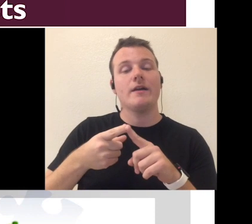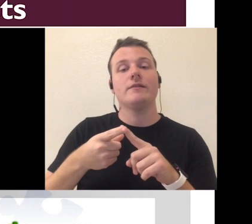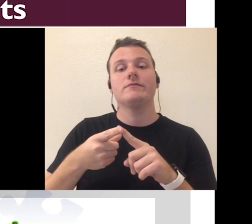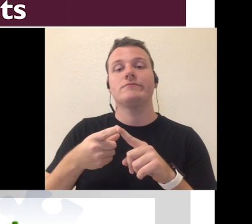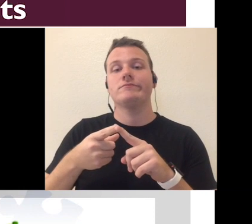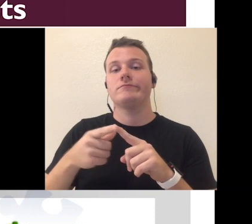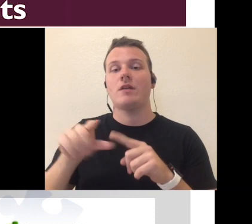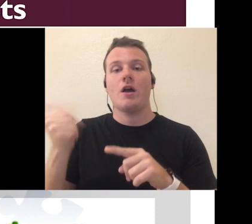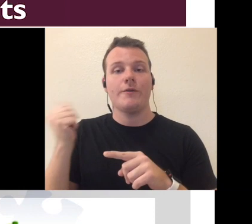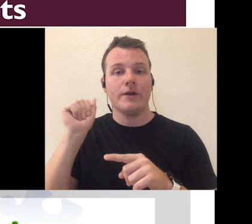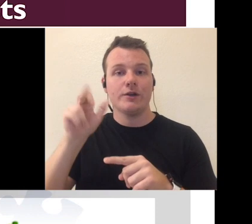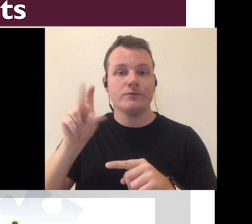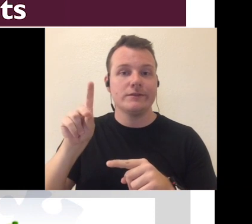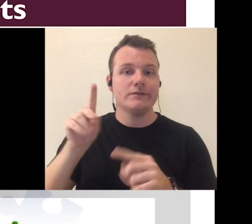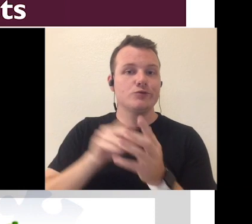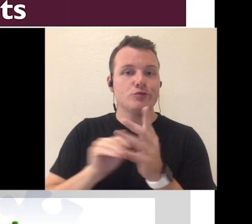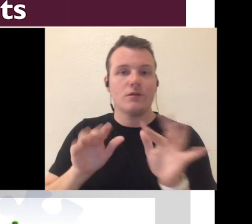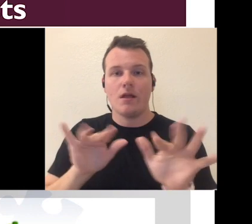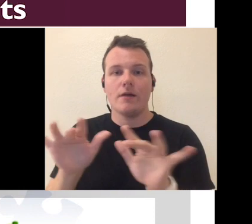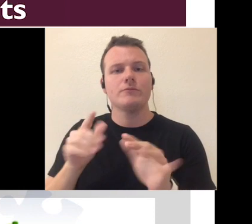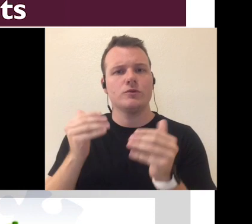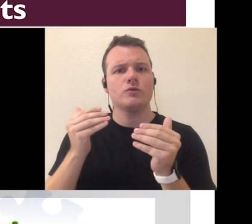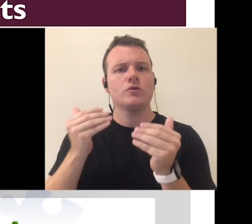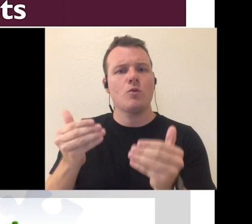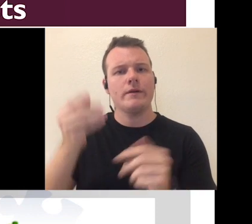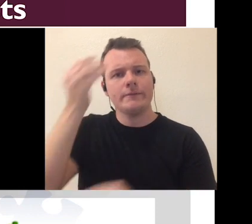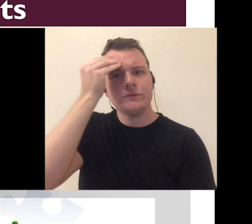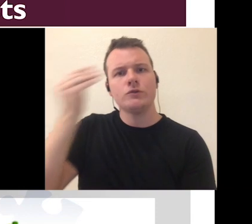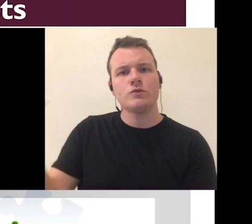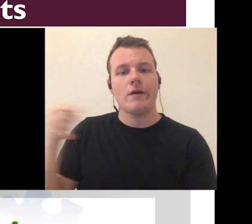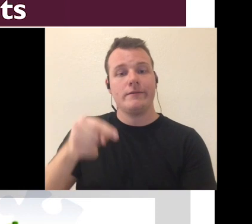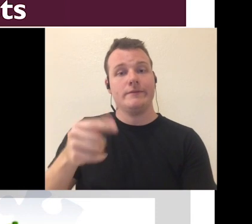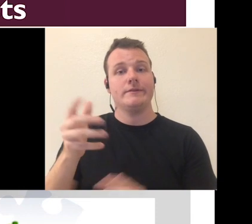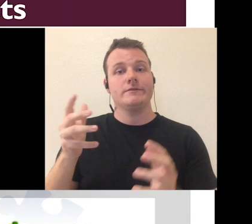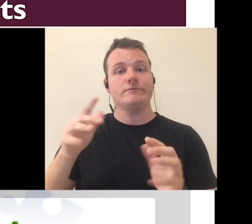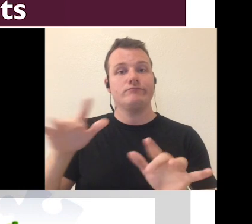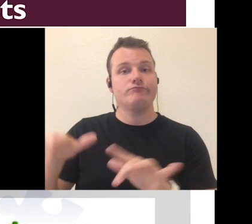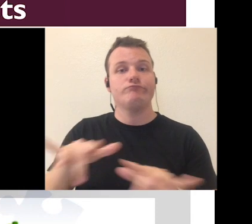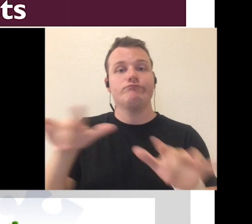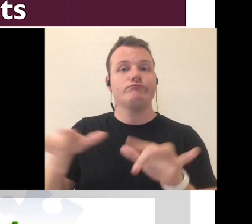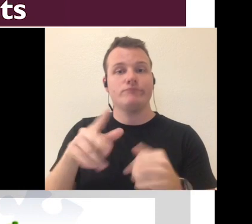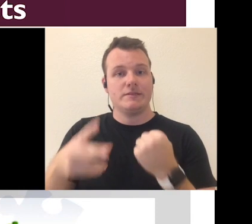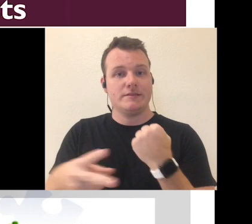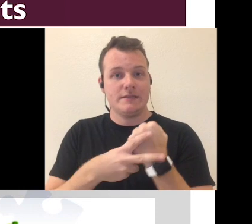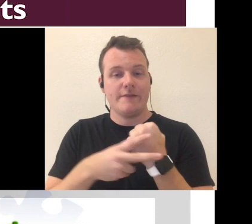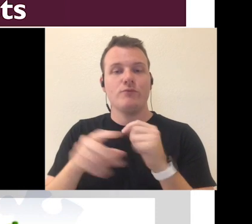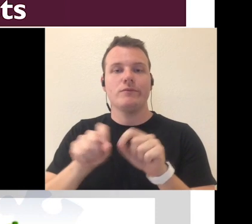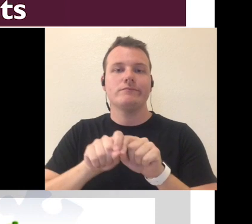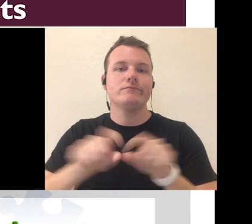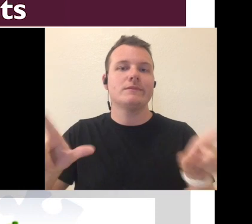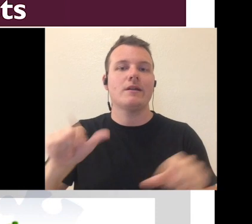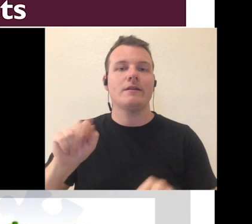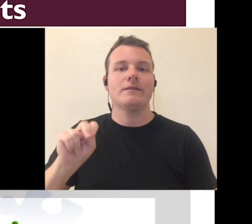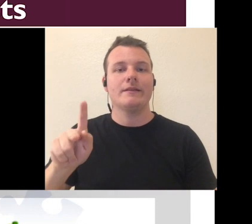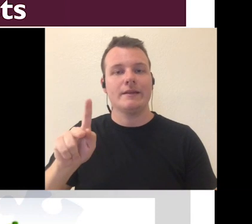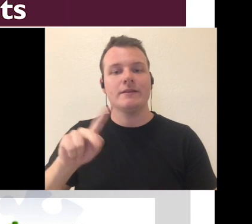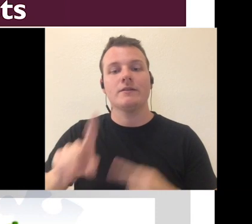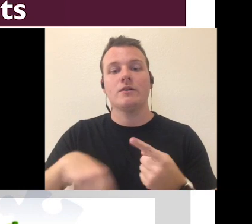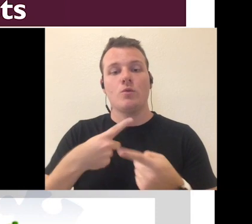colleagues that were unable to attend the webinar today, please let them know that the session has been recorded. We will send a link out to attendees after